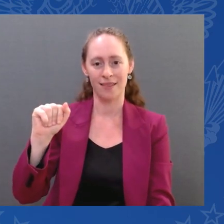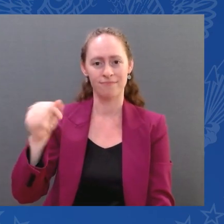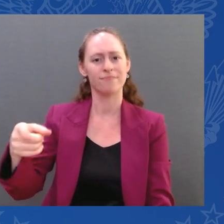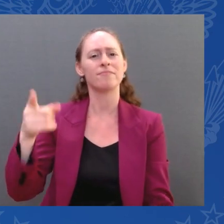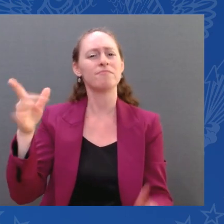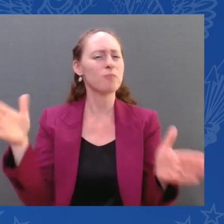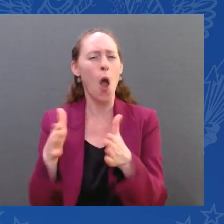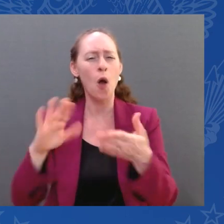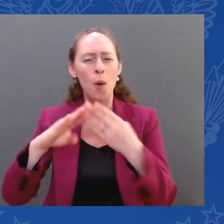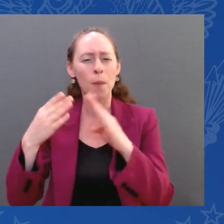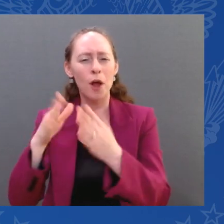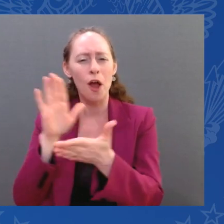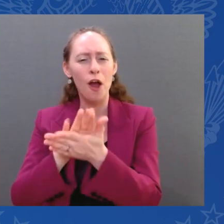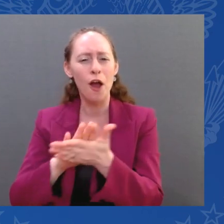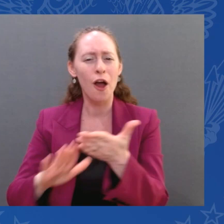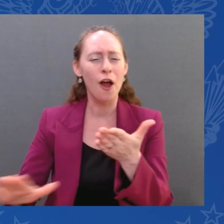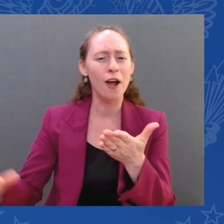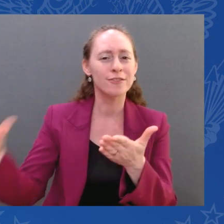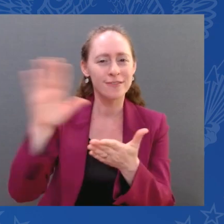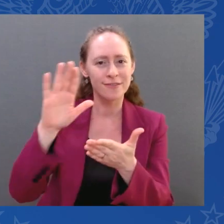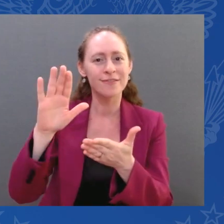That's --